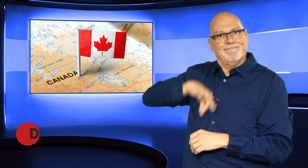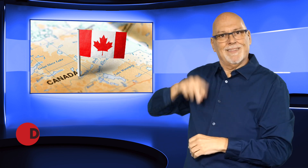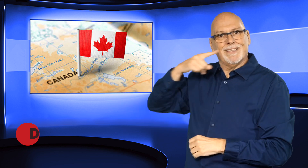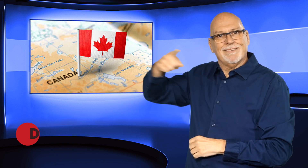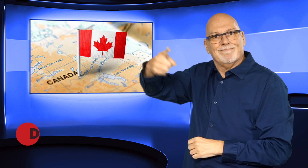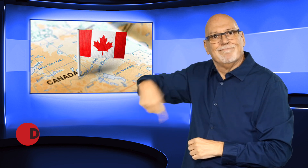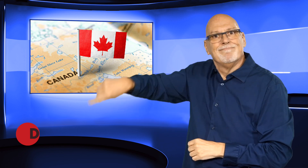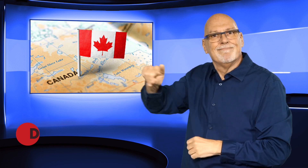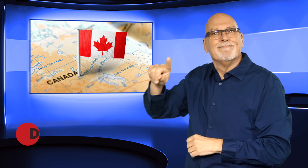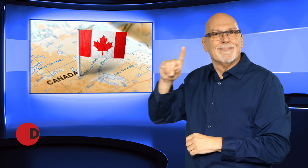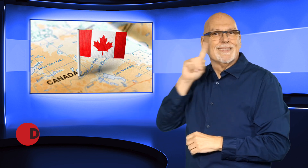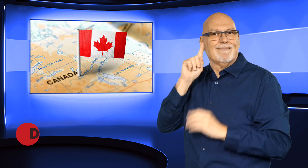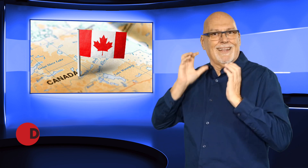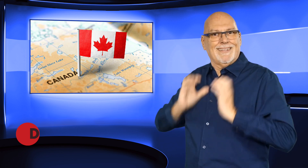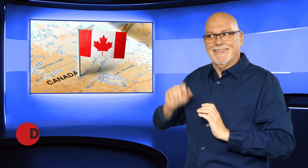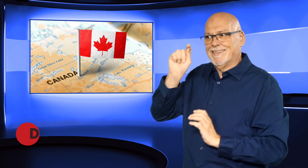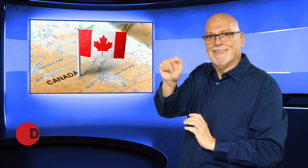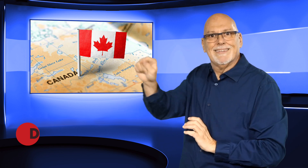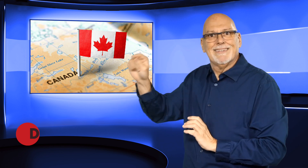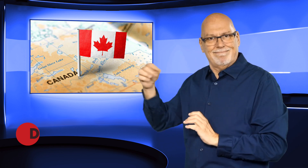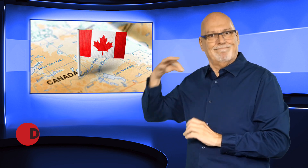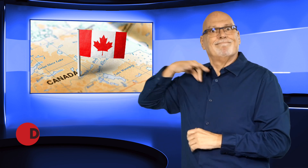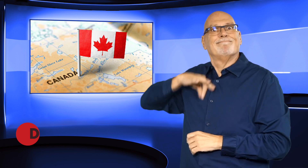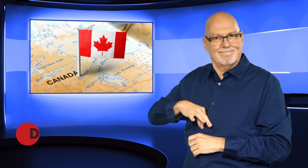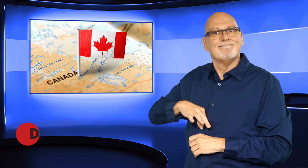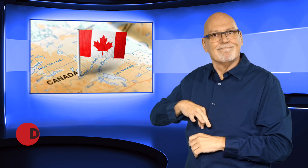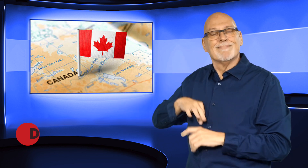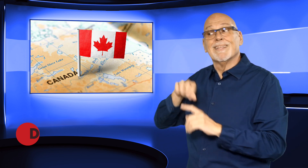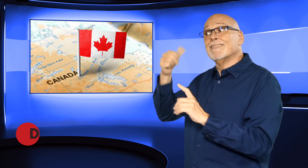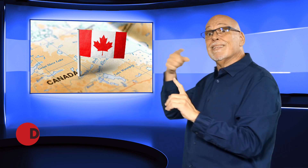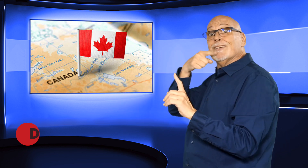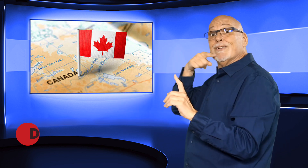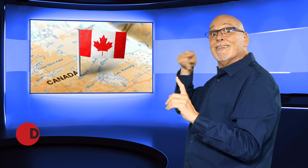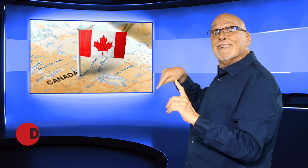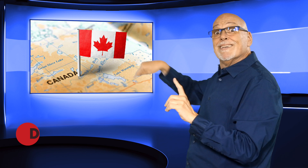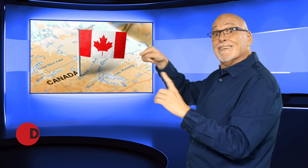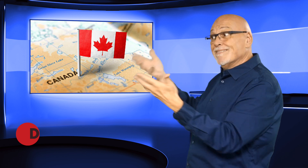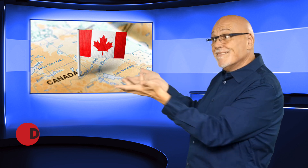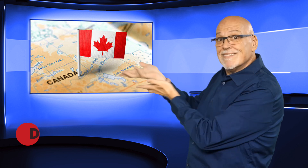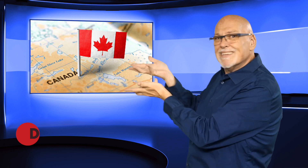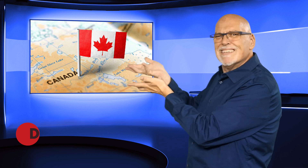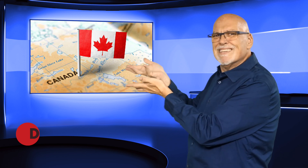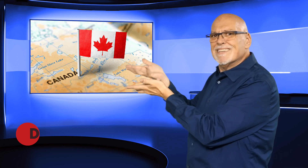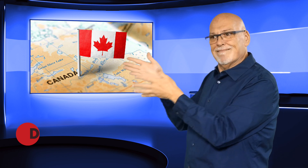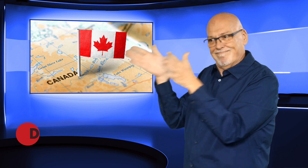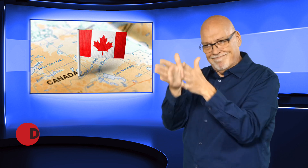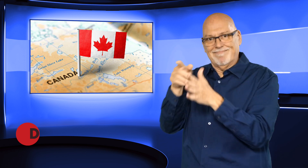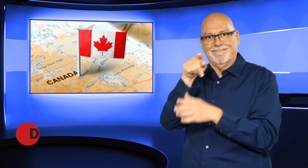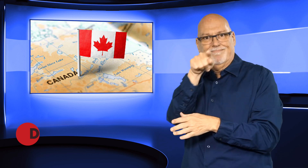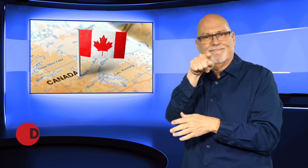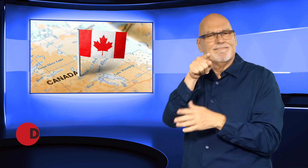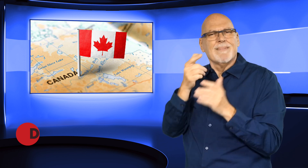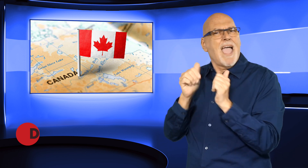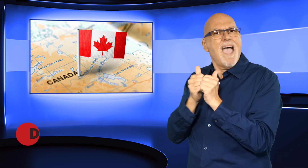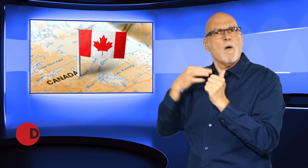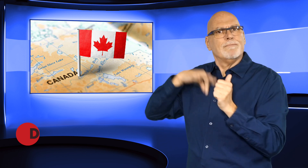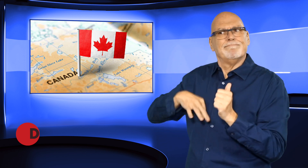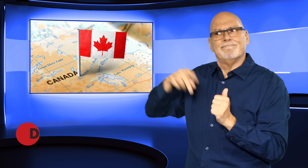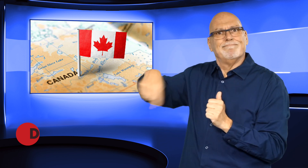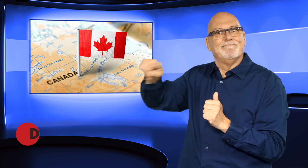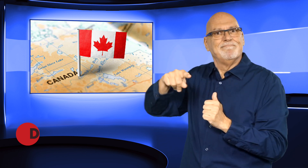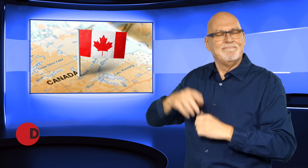with you benefit a Deaf client instead of other hearing realtors?